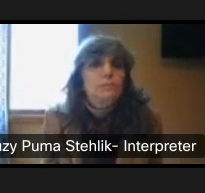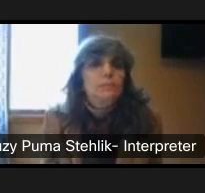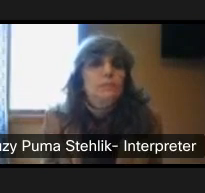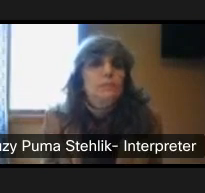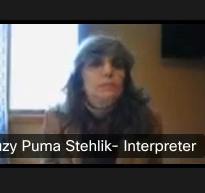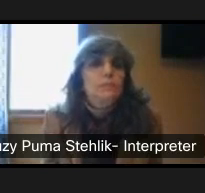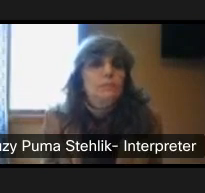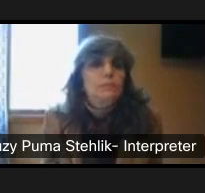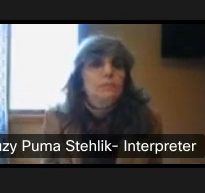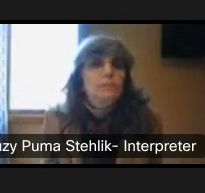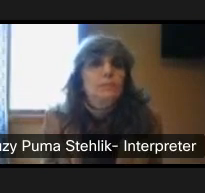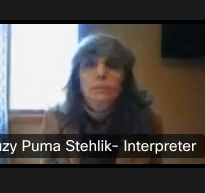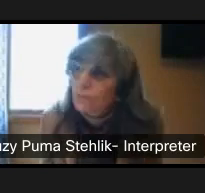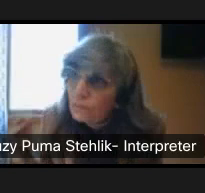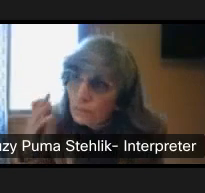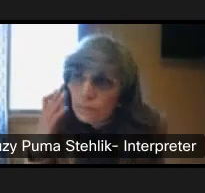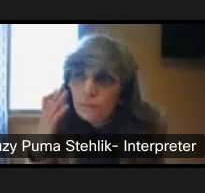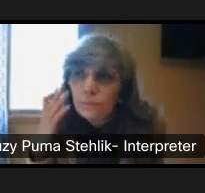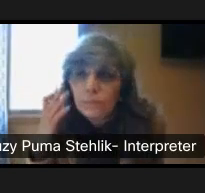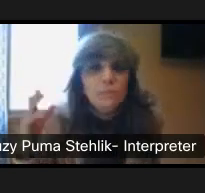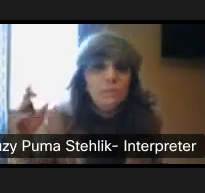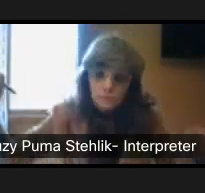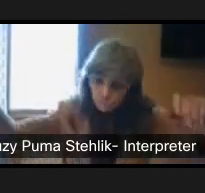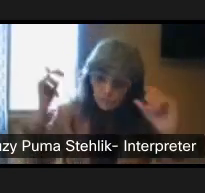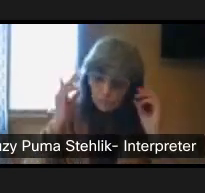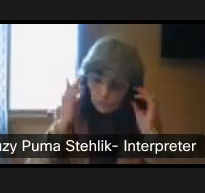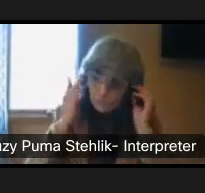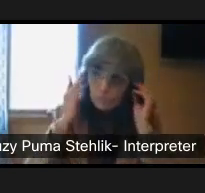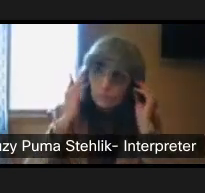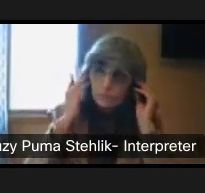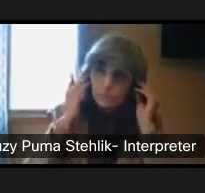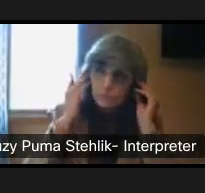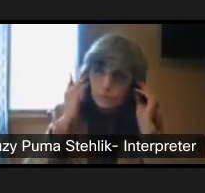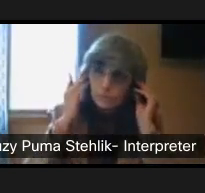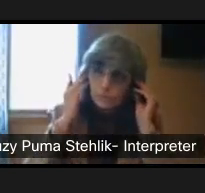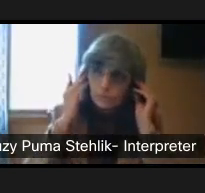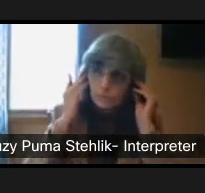Does does he currently rent the apartment.